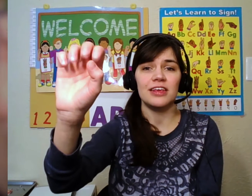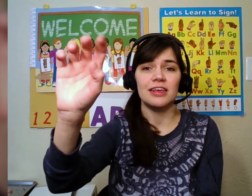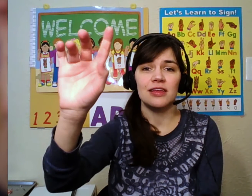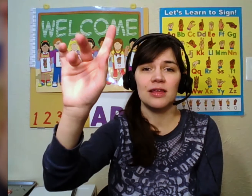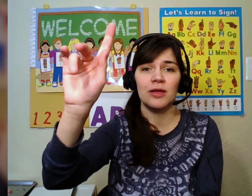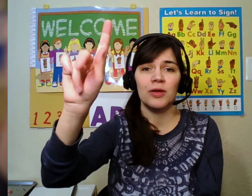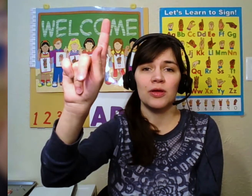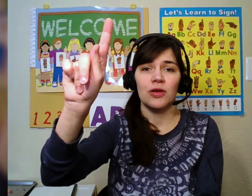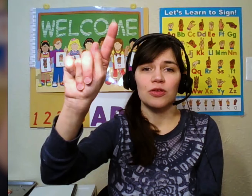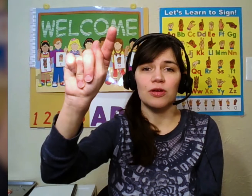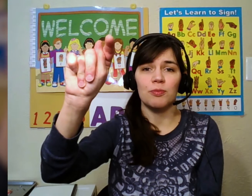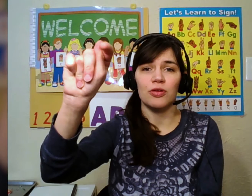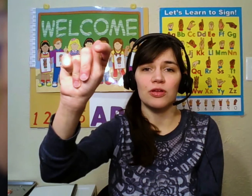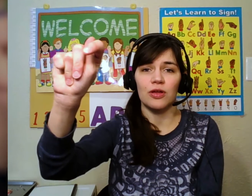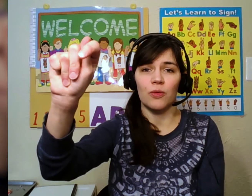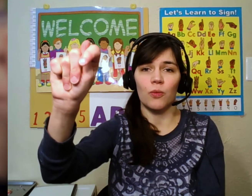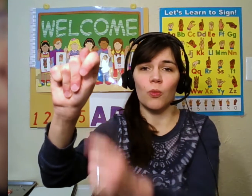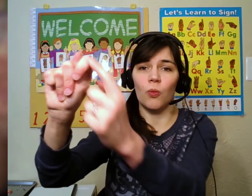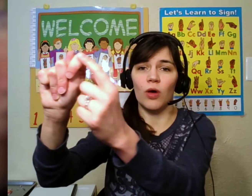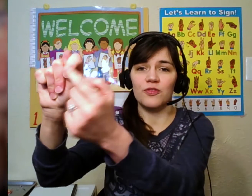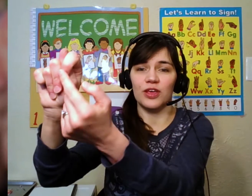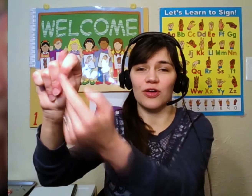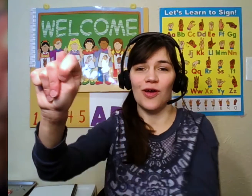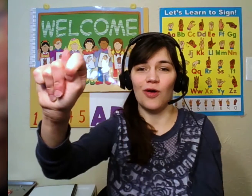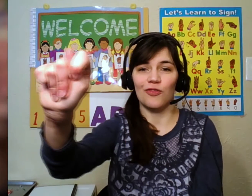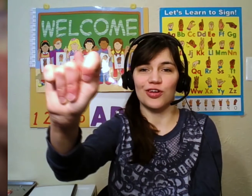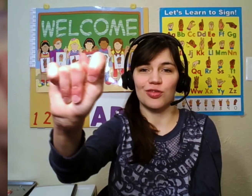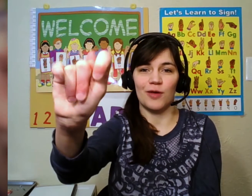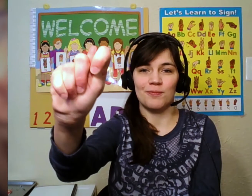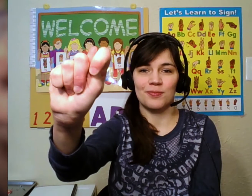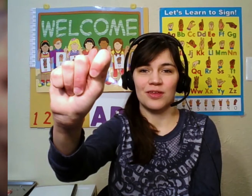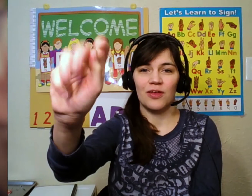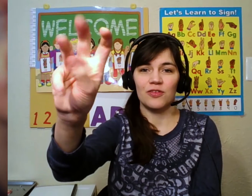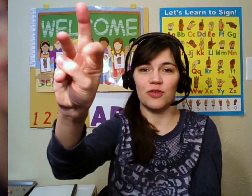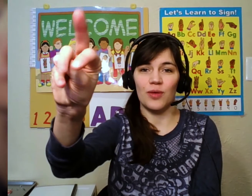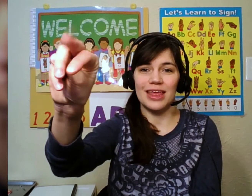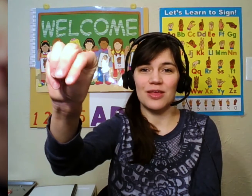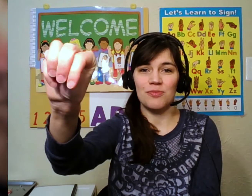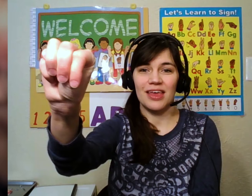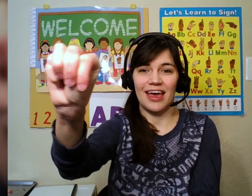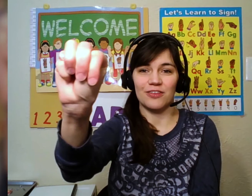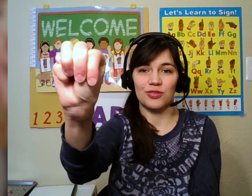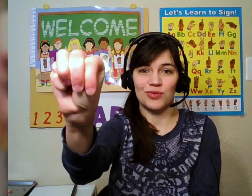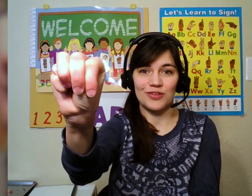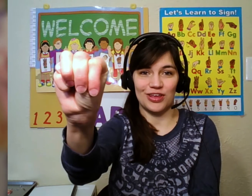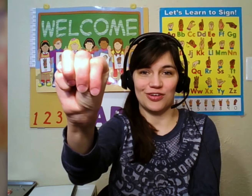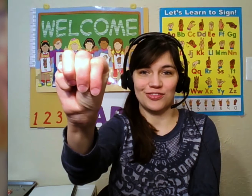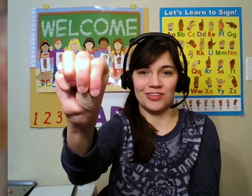letter T, you're gonna put one finger over your thumb. So M has three fingers,